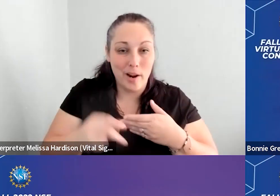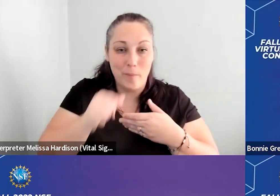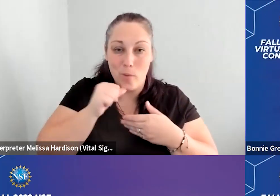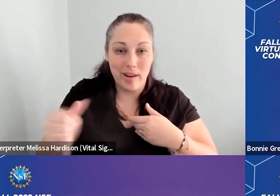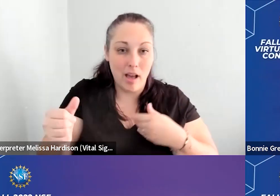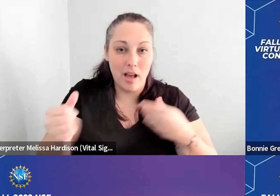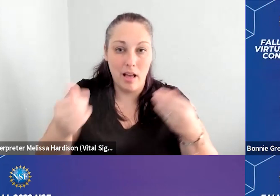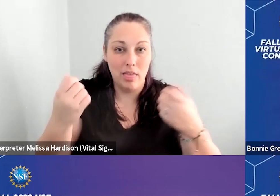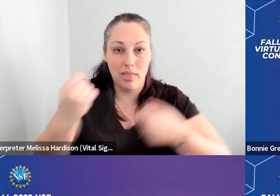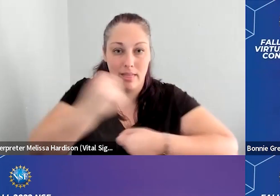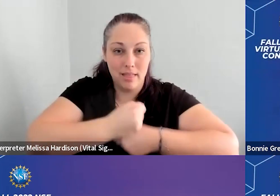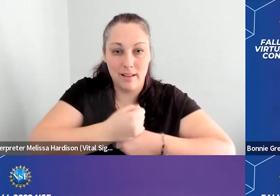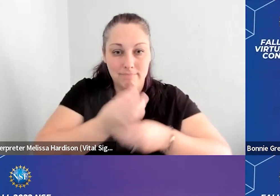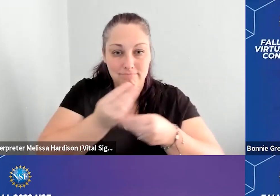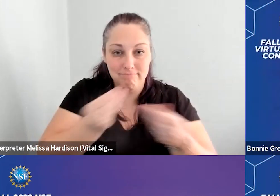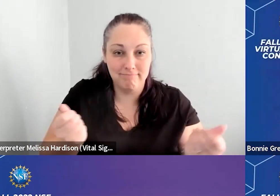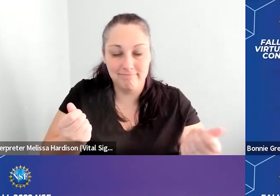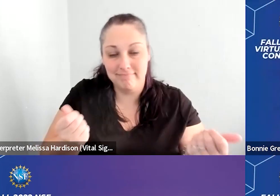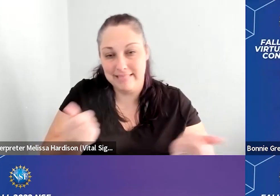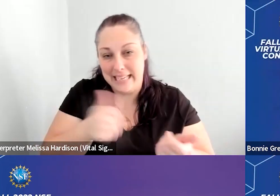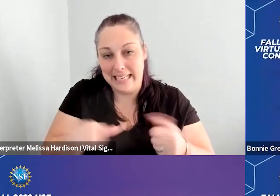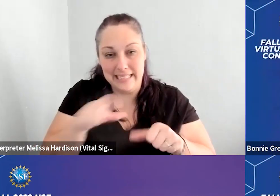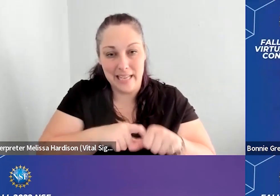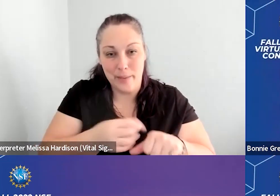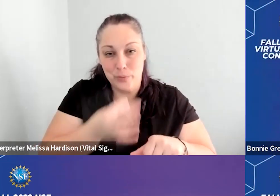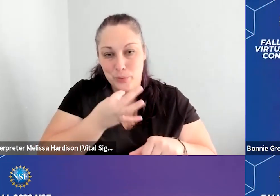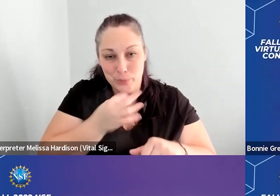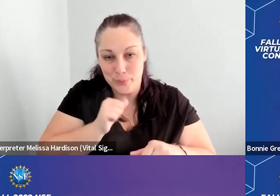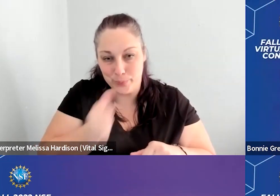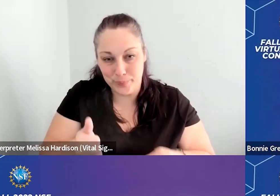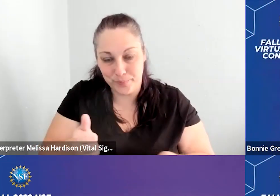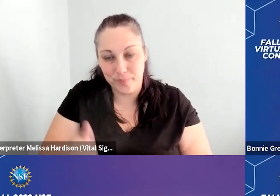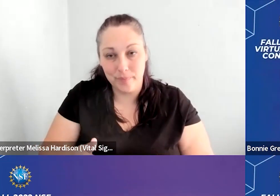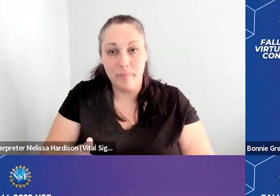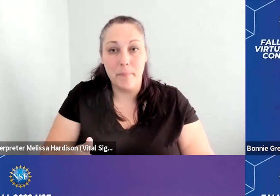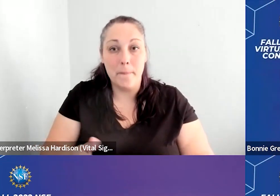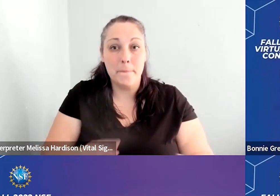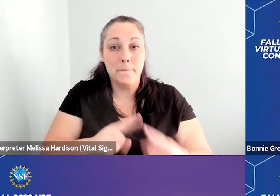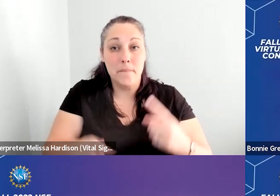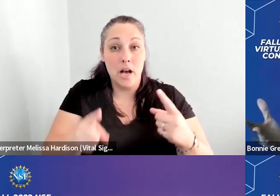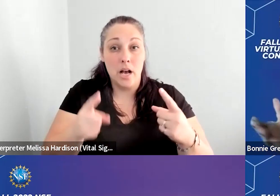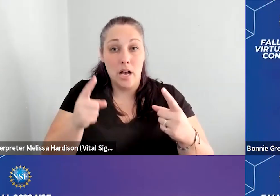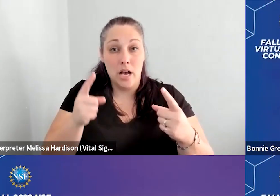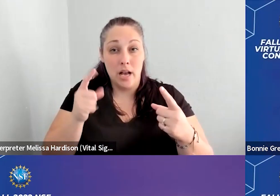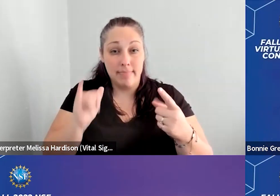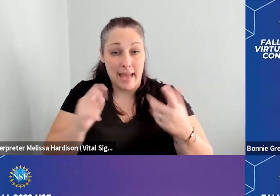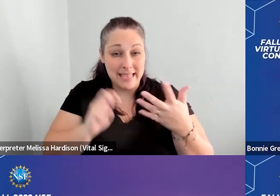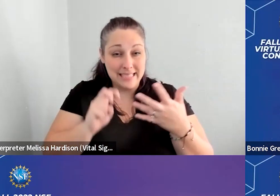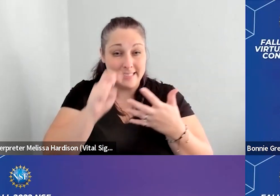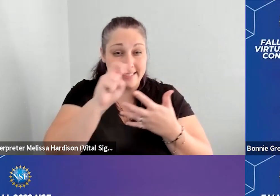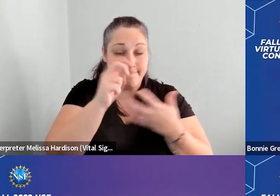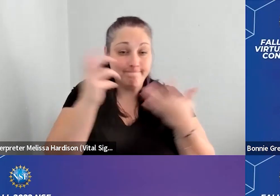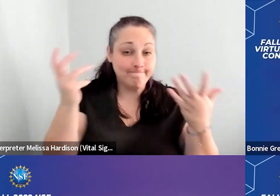But exactly where it might be going is still, you know, it's not just still evolving.